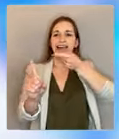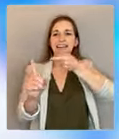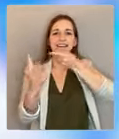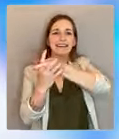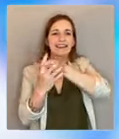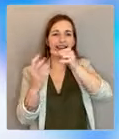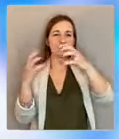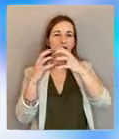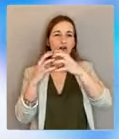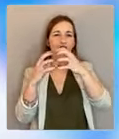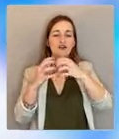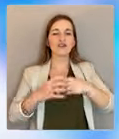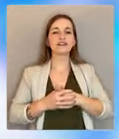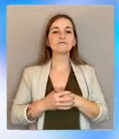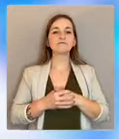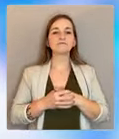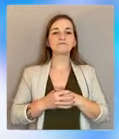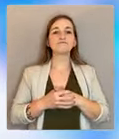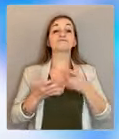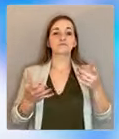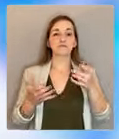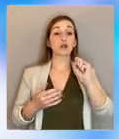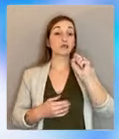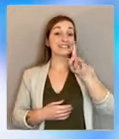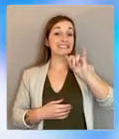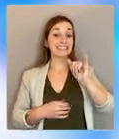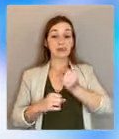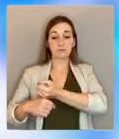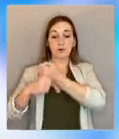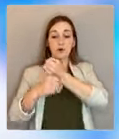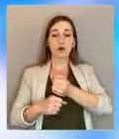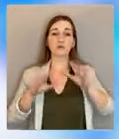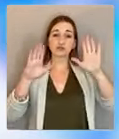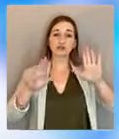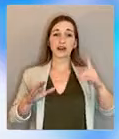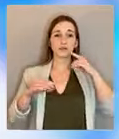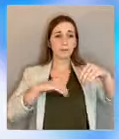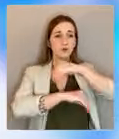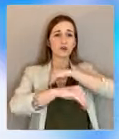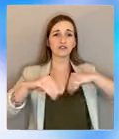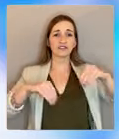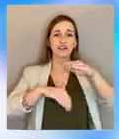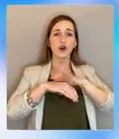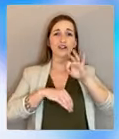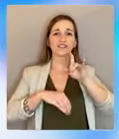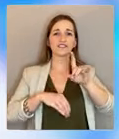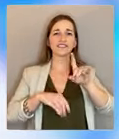that I want to show of this, which is ski pole was great for moving on the field, but there was this verticality